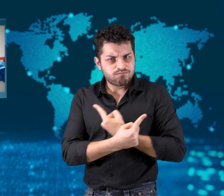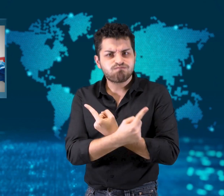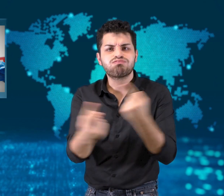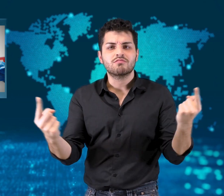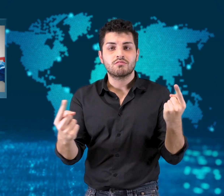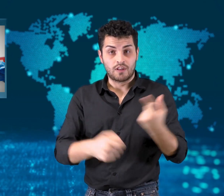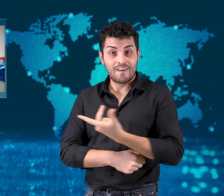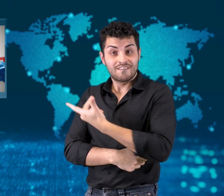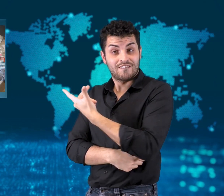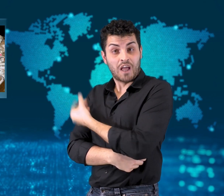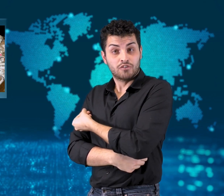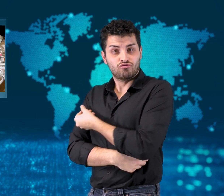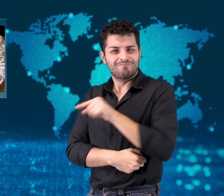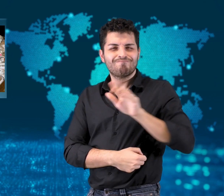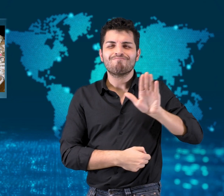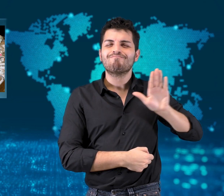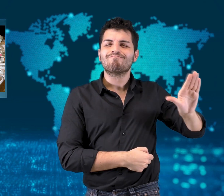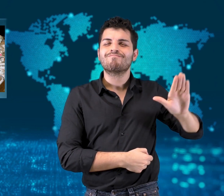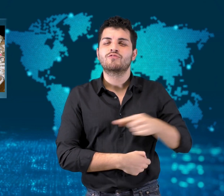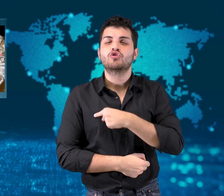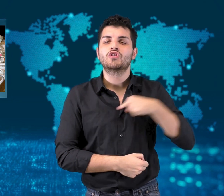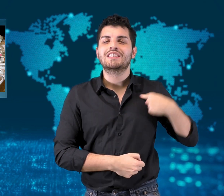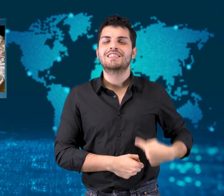development of a vaccine.